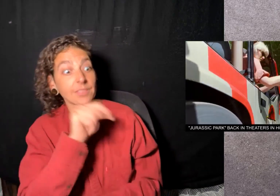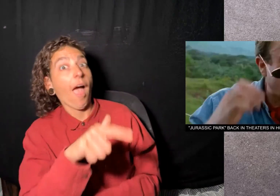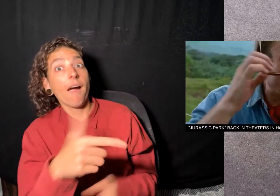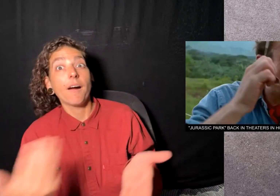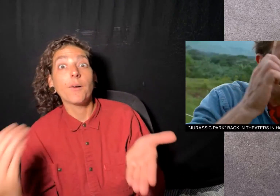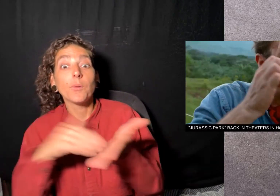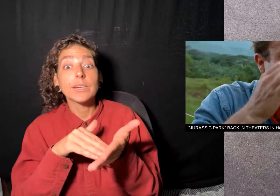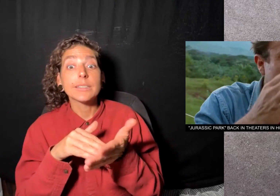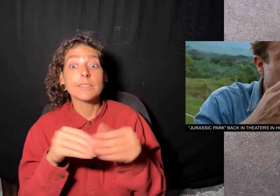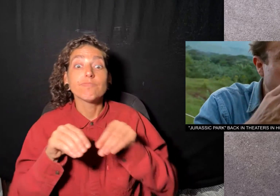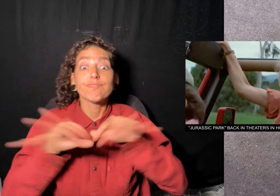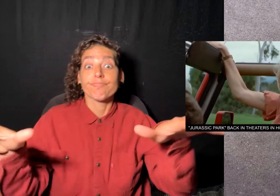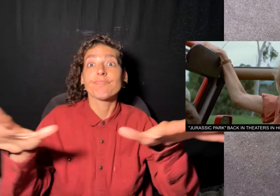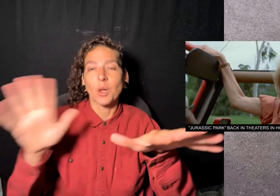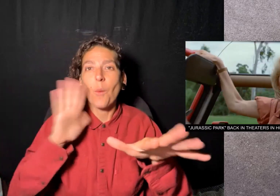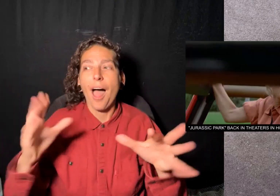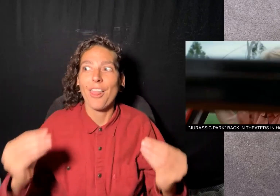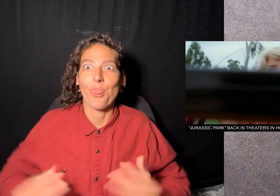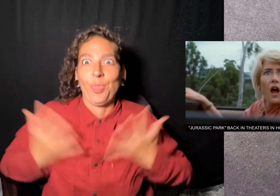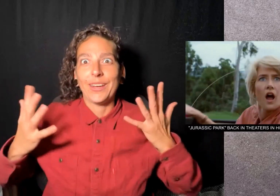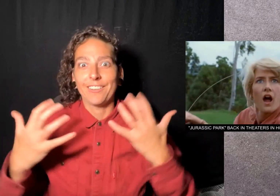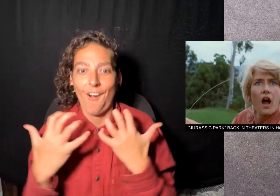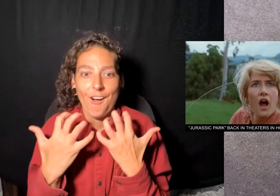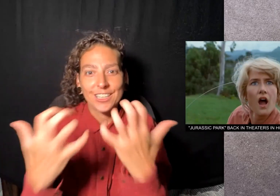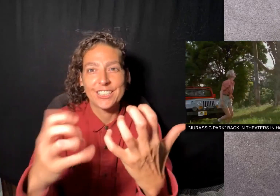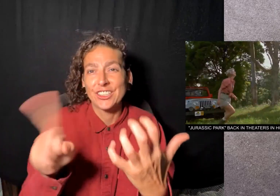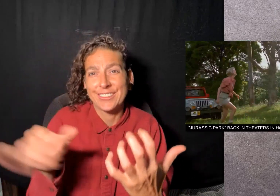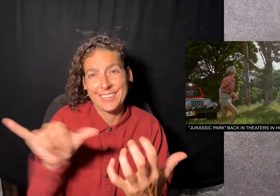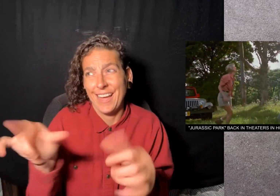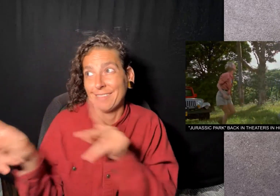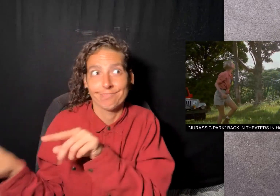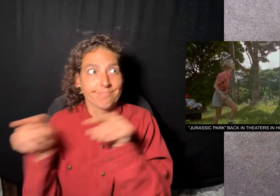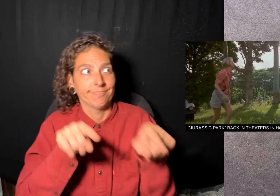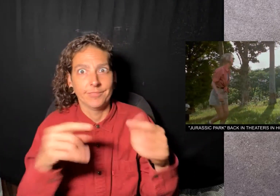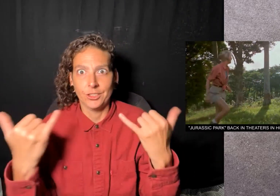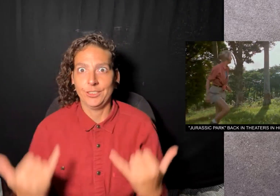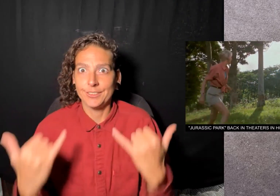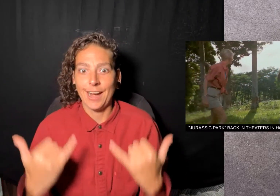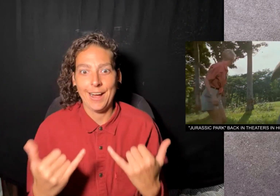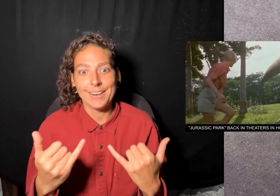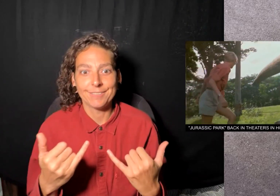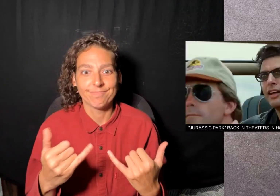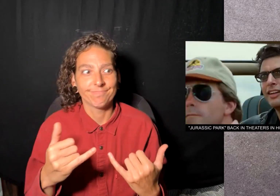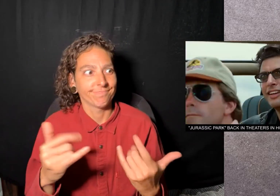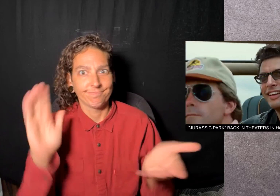and it's believed the re-release will thrill audiences just as much today as it did 30